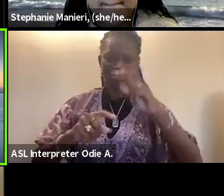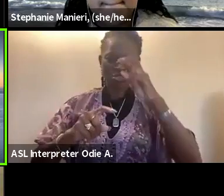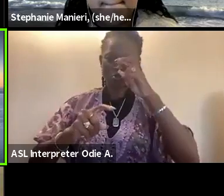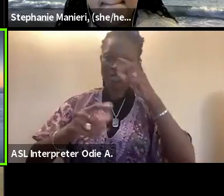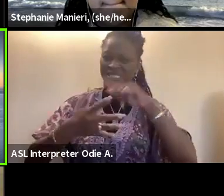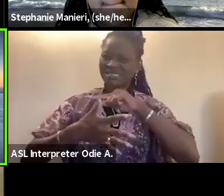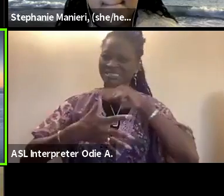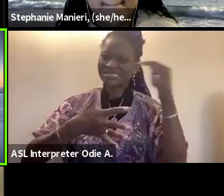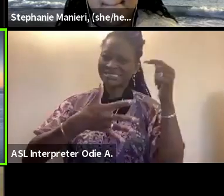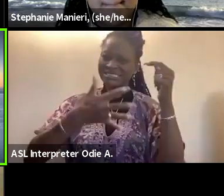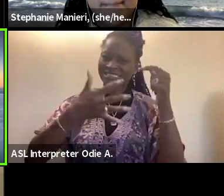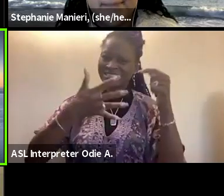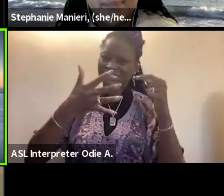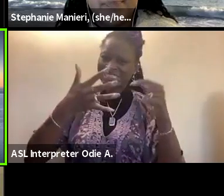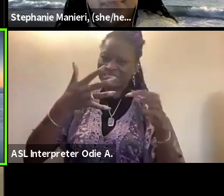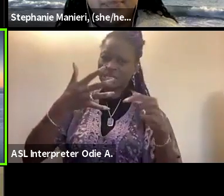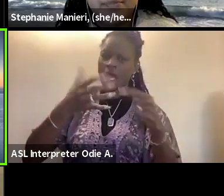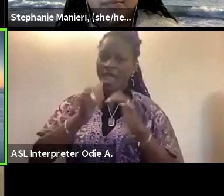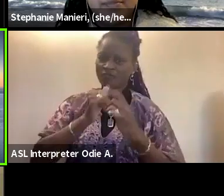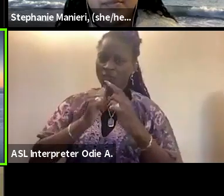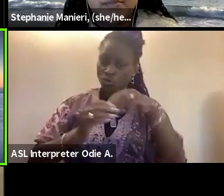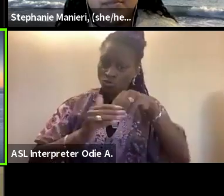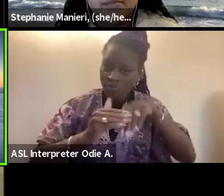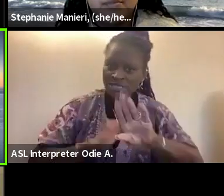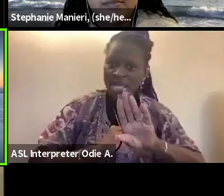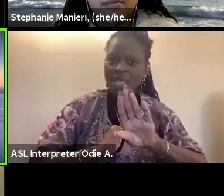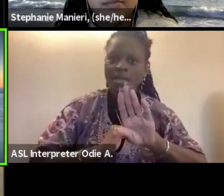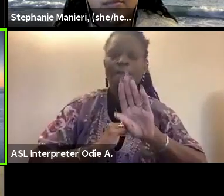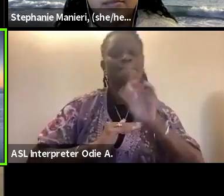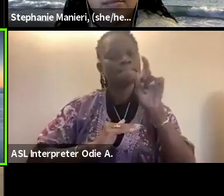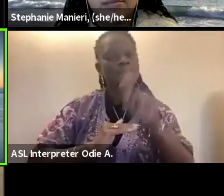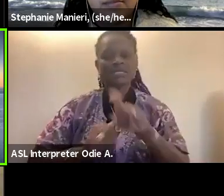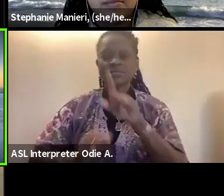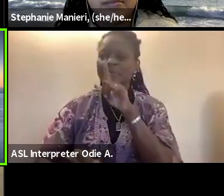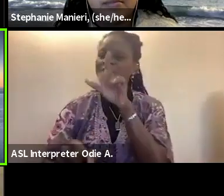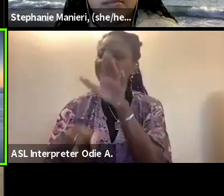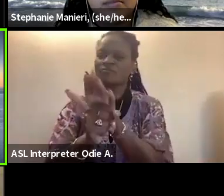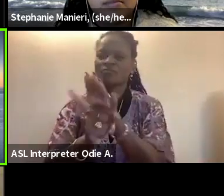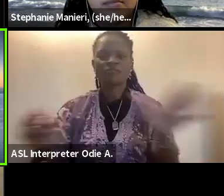Everybody who enters that facility must be confirmed as fully vaccinated.